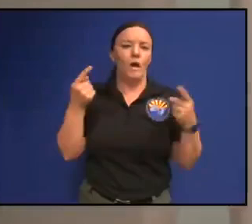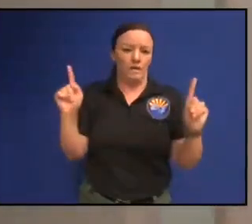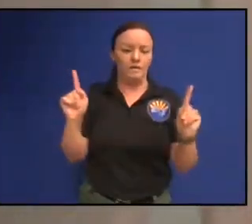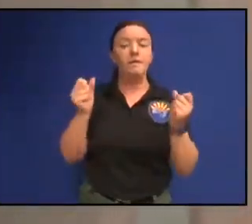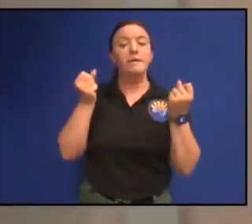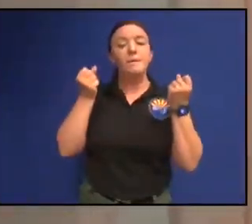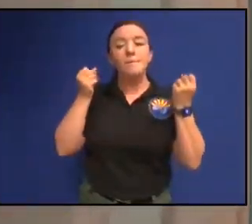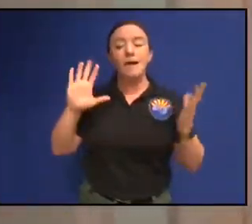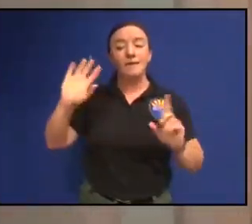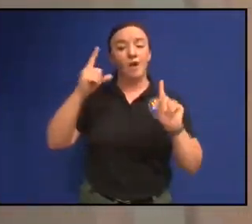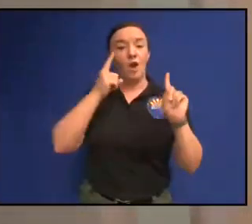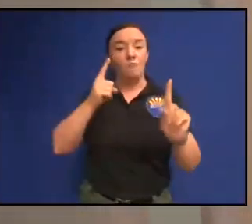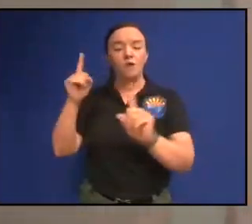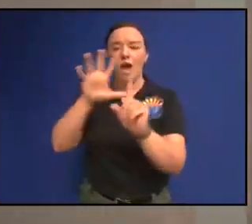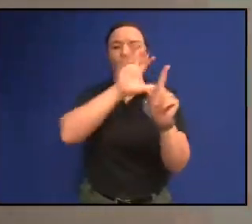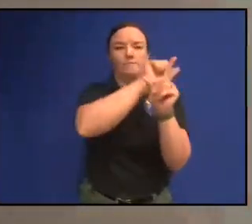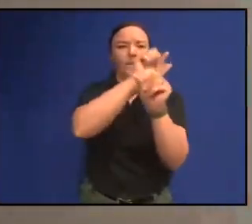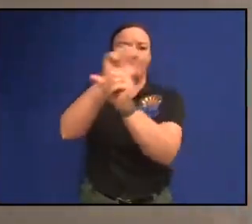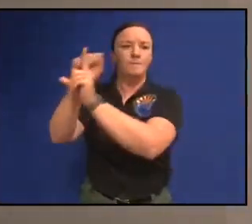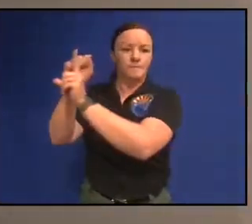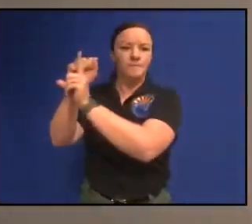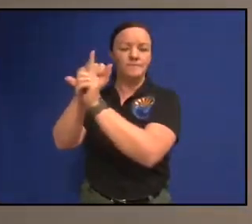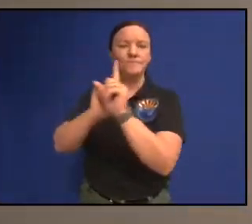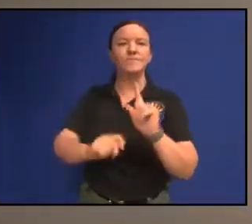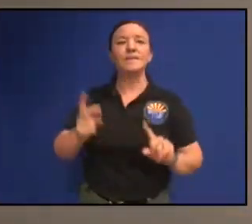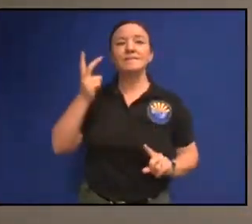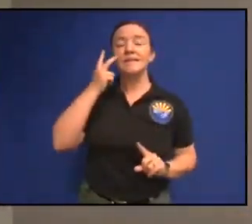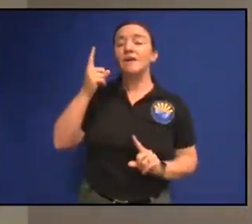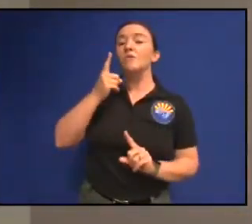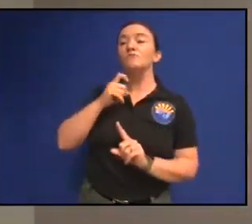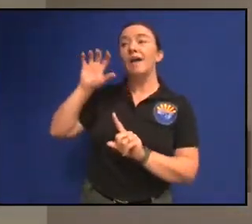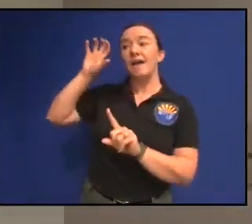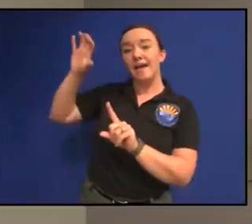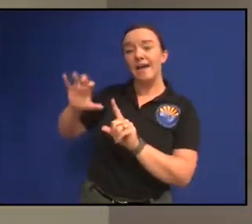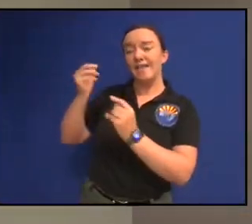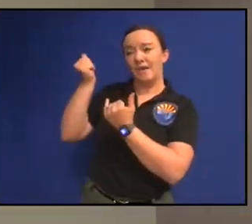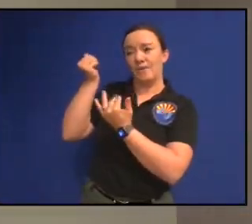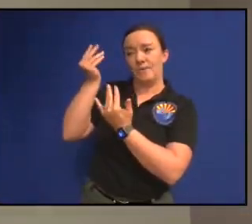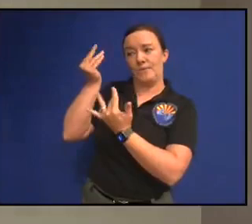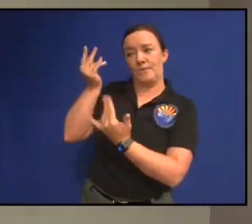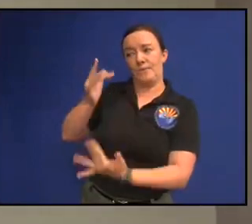THEY ARE TYING IN AND TO A POINT TO WHERE THEY'RE